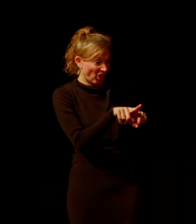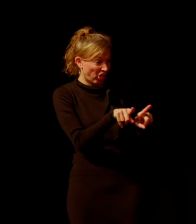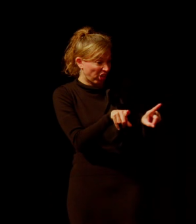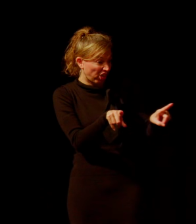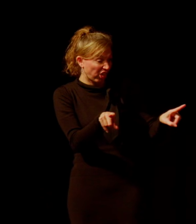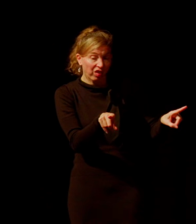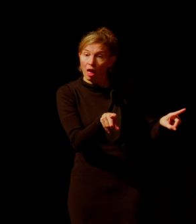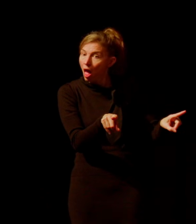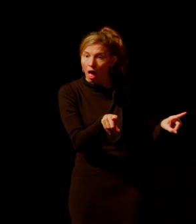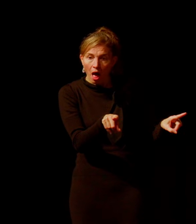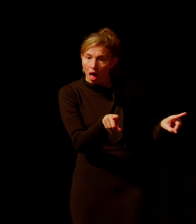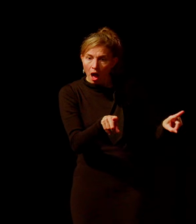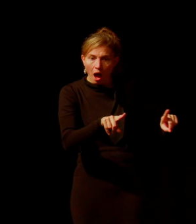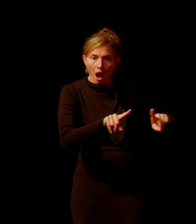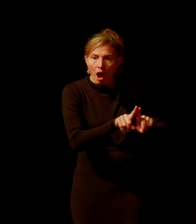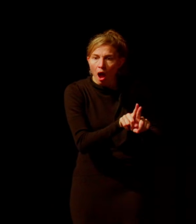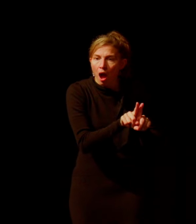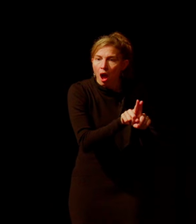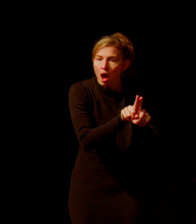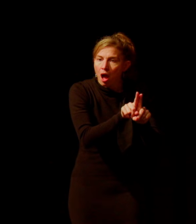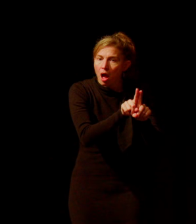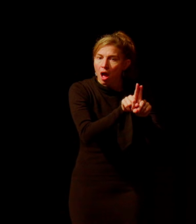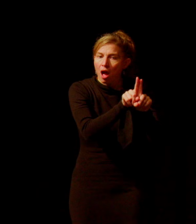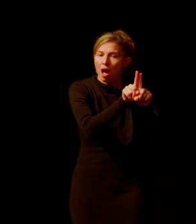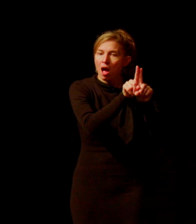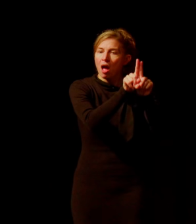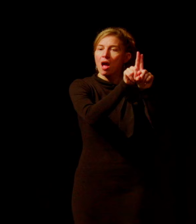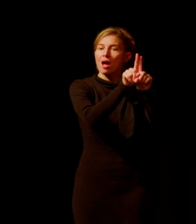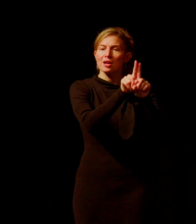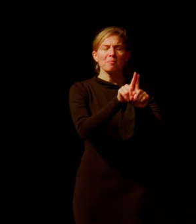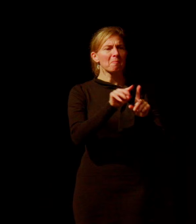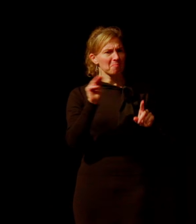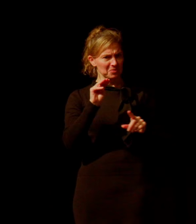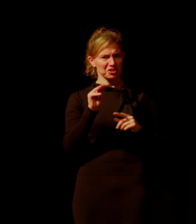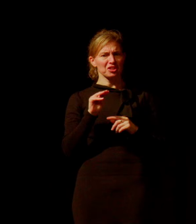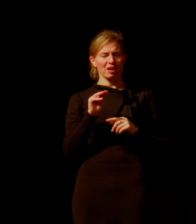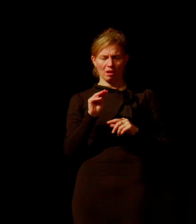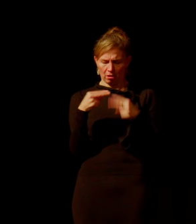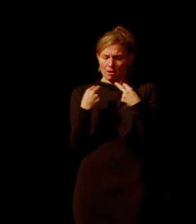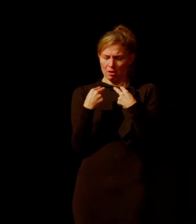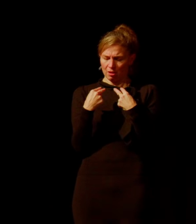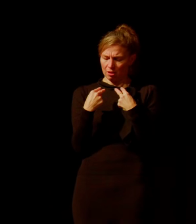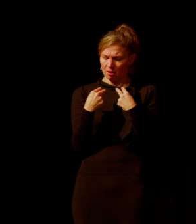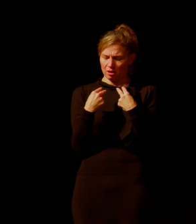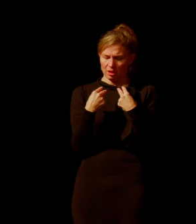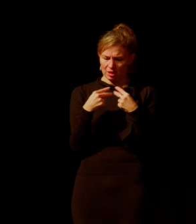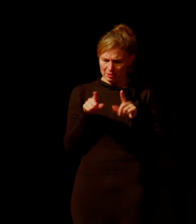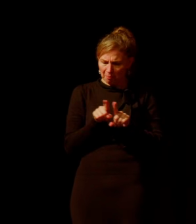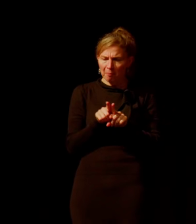So over the next few weeks, Michelle started to recognize change in herself. At work,